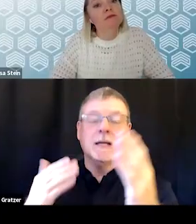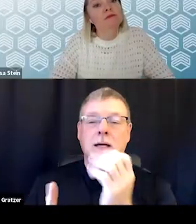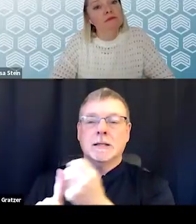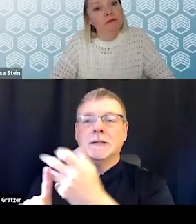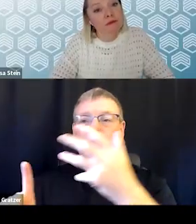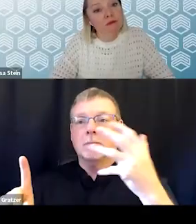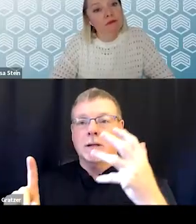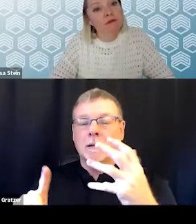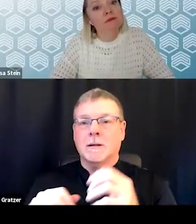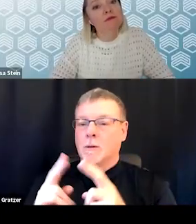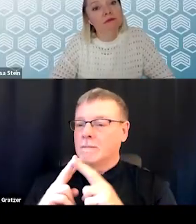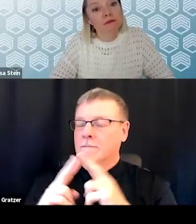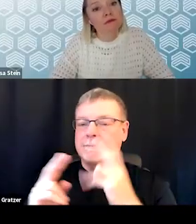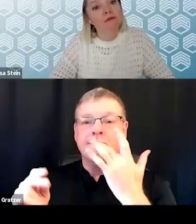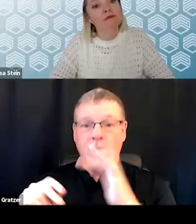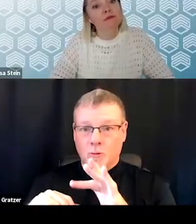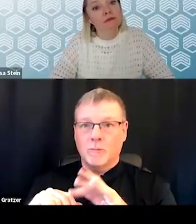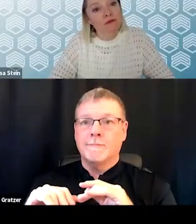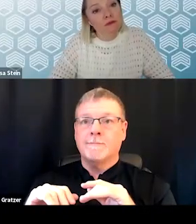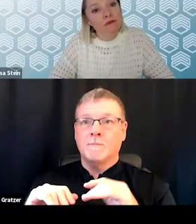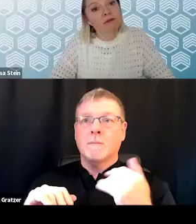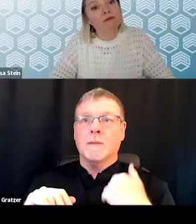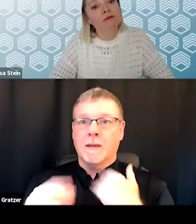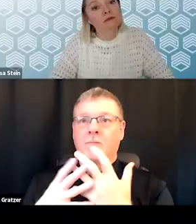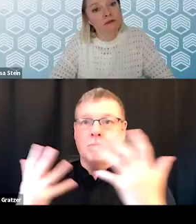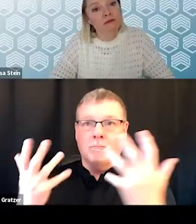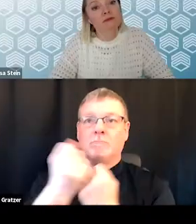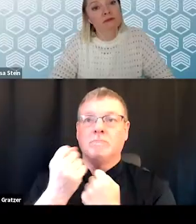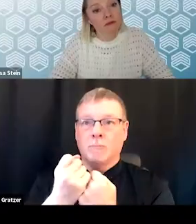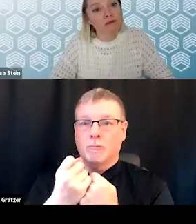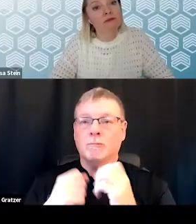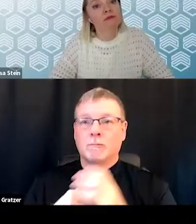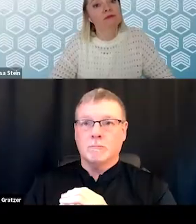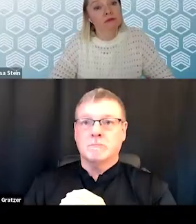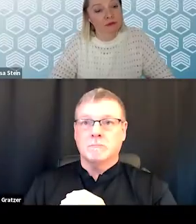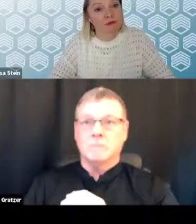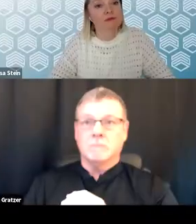We're very fortunate to have a lot of support from, like I mentioned, the community,